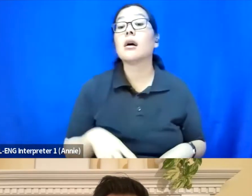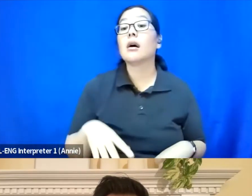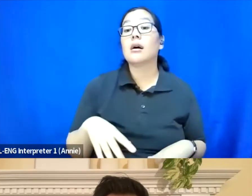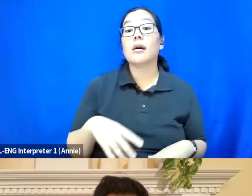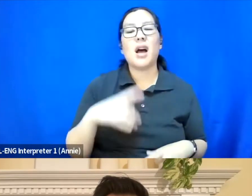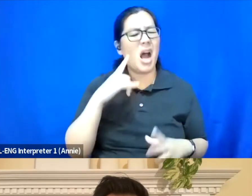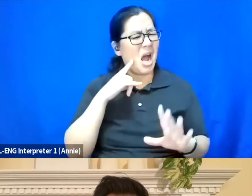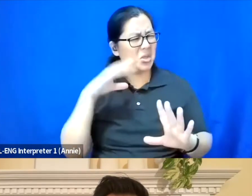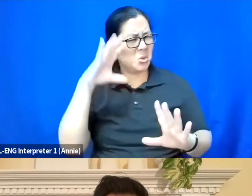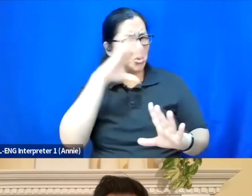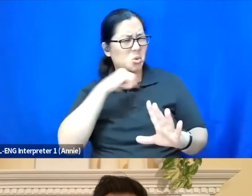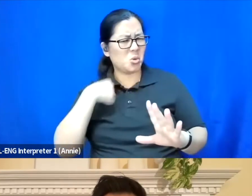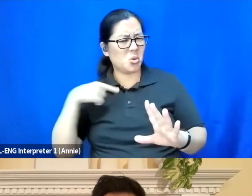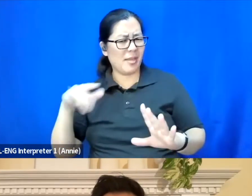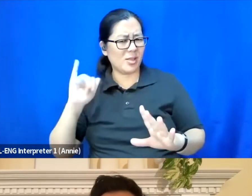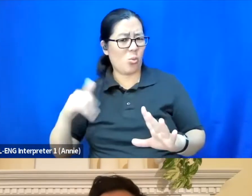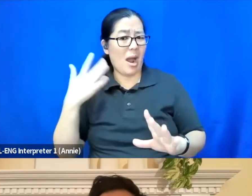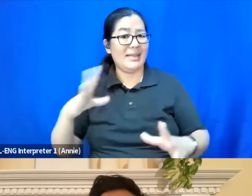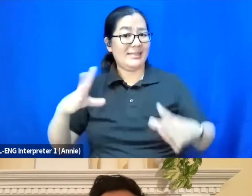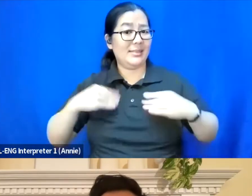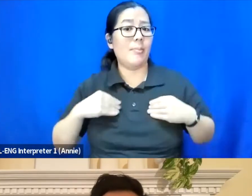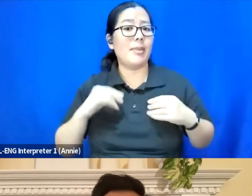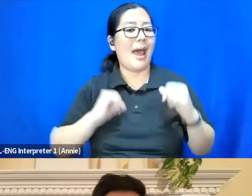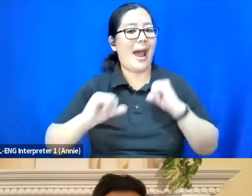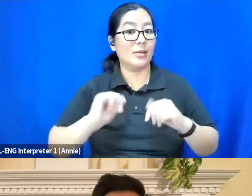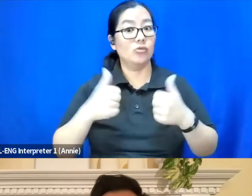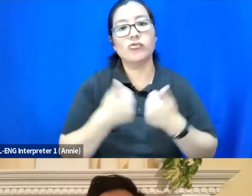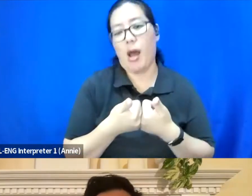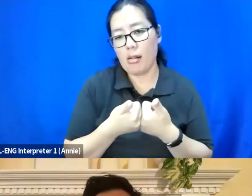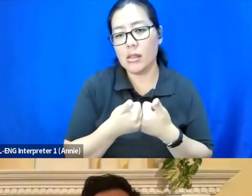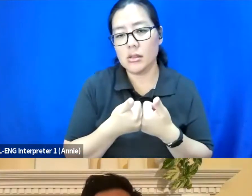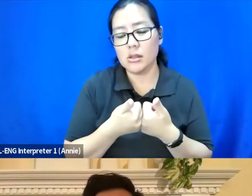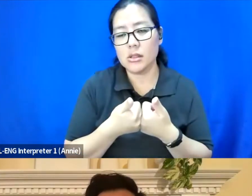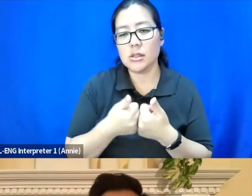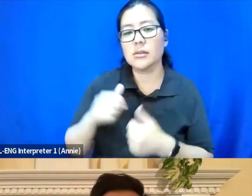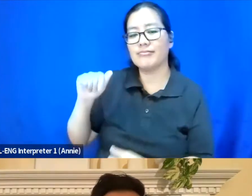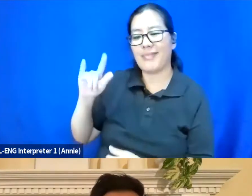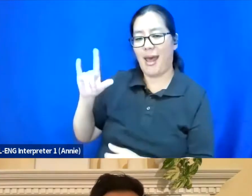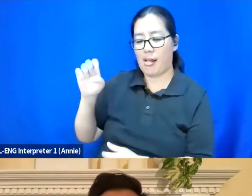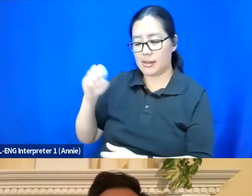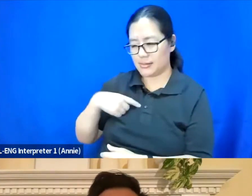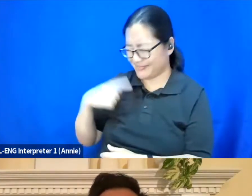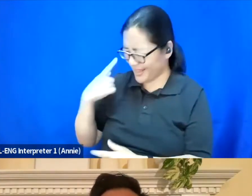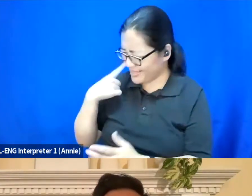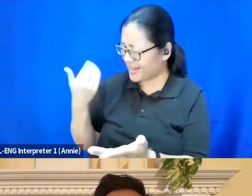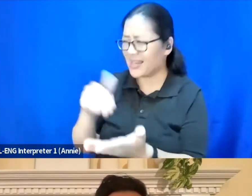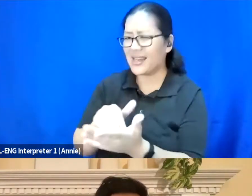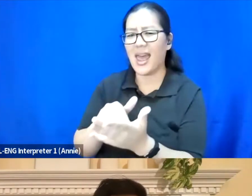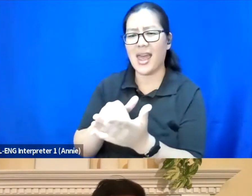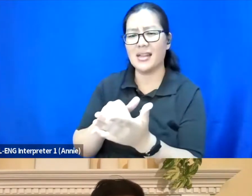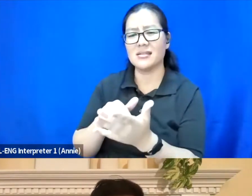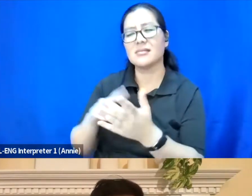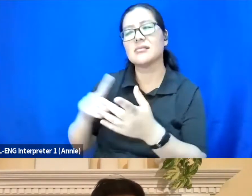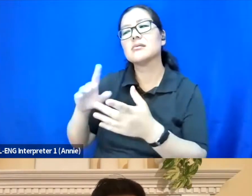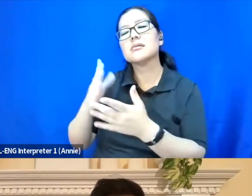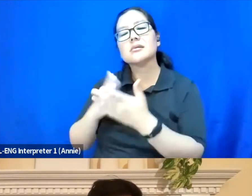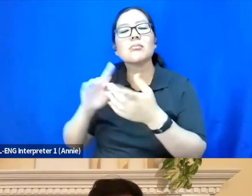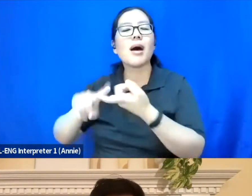where all these nondisabled actors are just lauded for pushing themselves. Like My Left Foot.